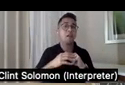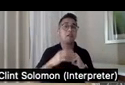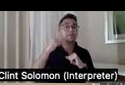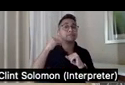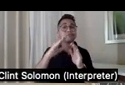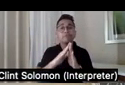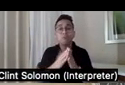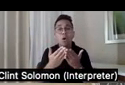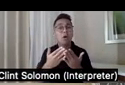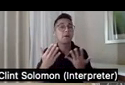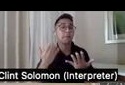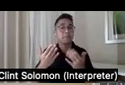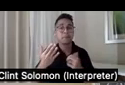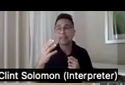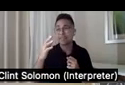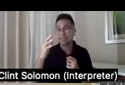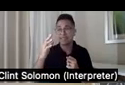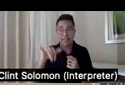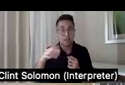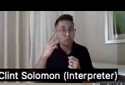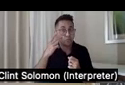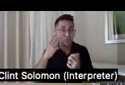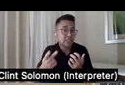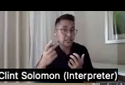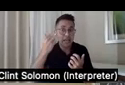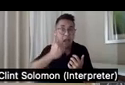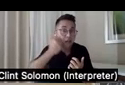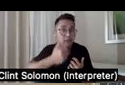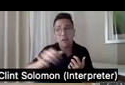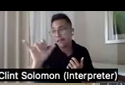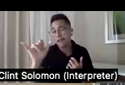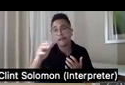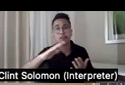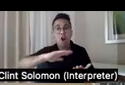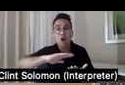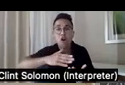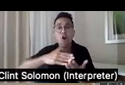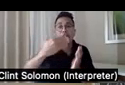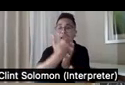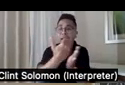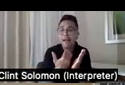that's very every day um like if you're doing a cooking lesson that might be a few times a week